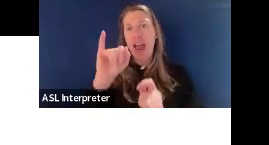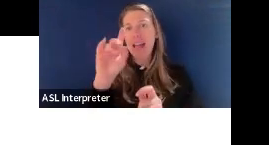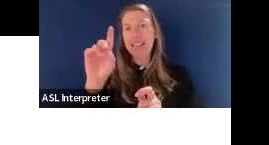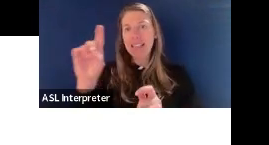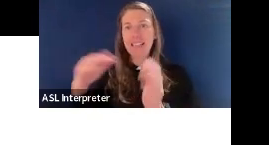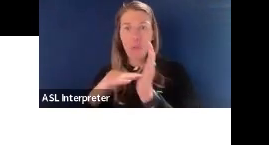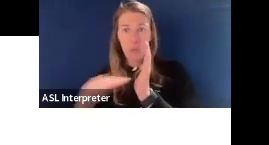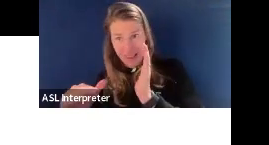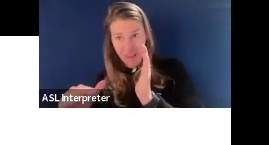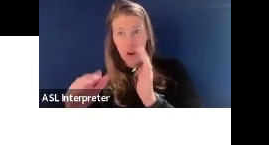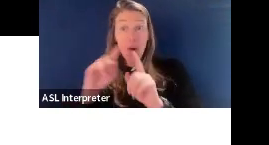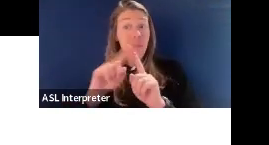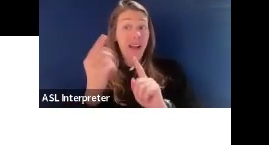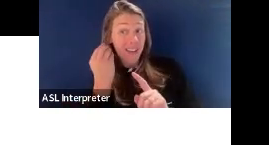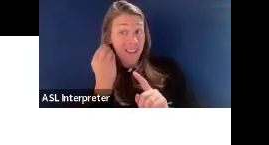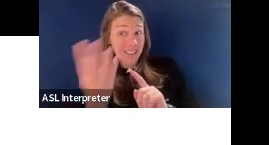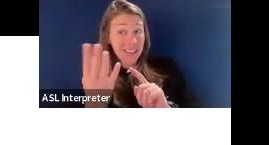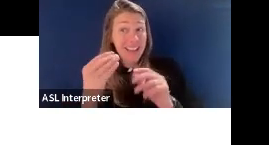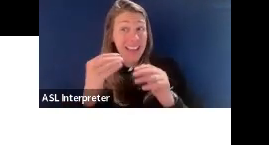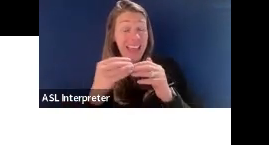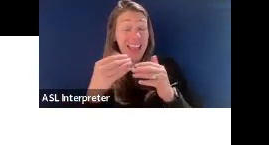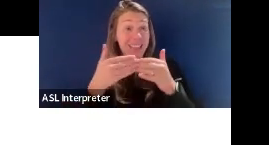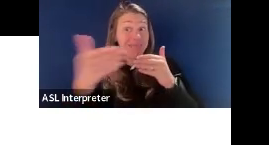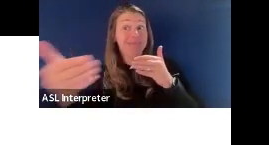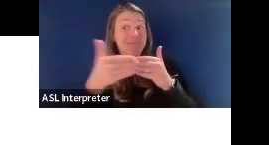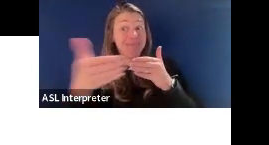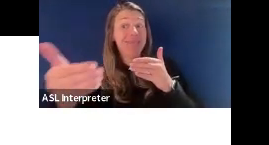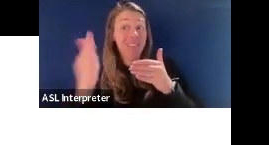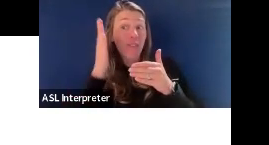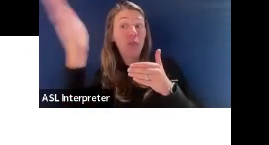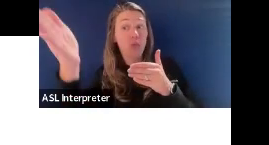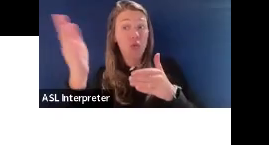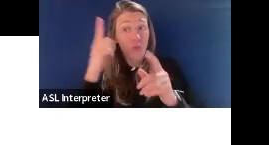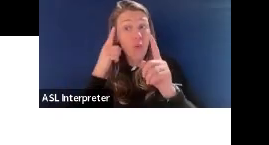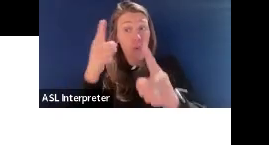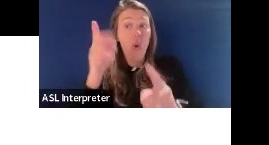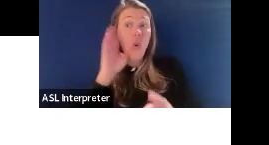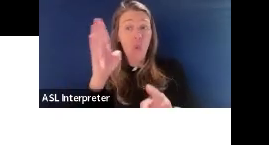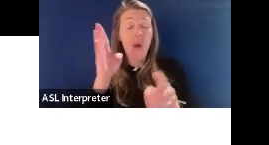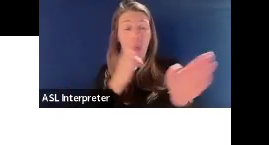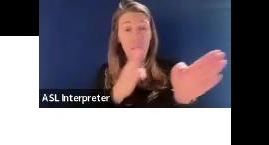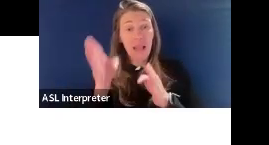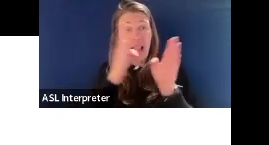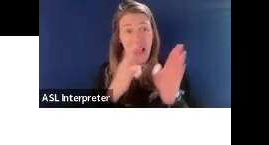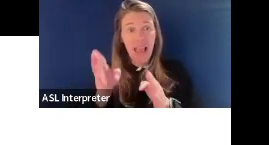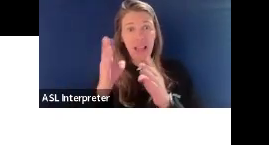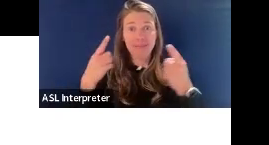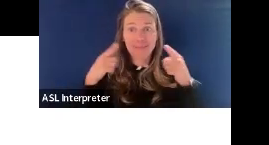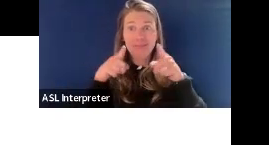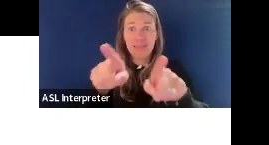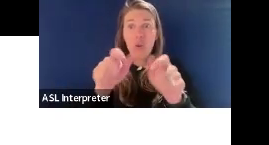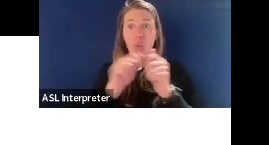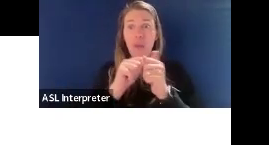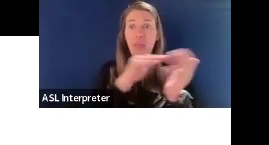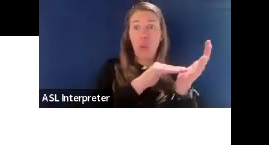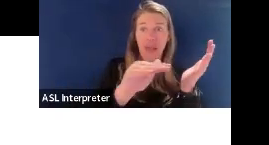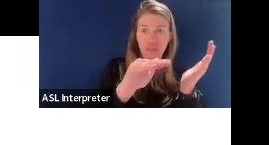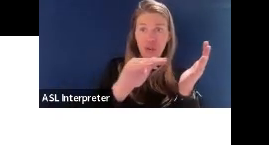but I will flag that in the big picture, in the long run, the plan is that the service planning process is aligned between the waivers,